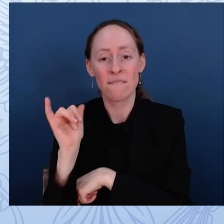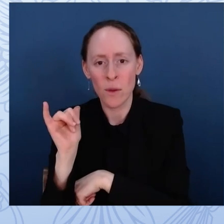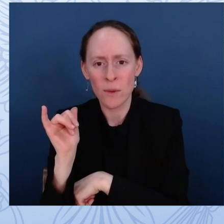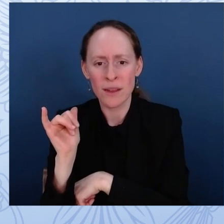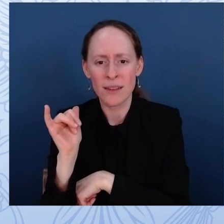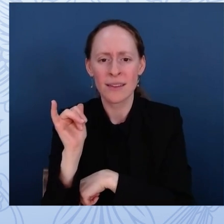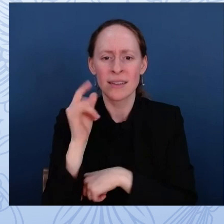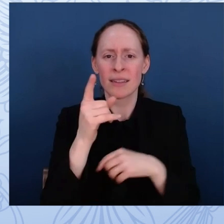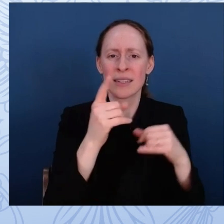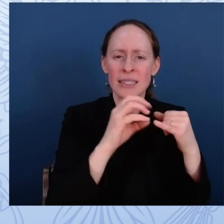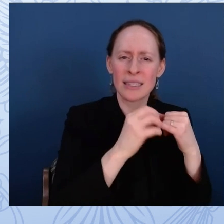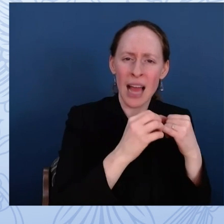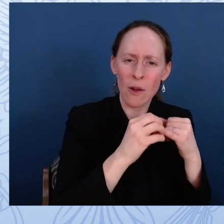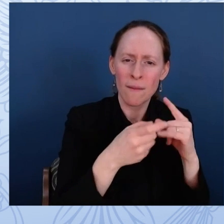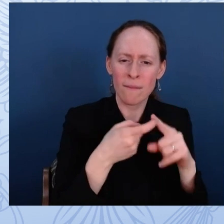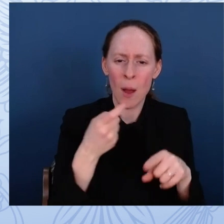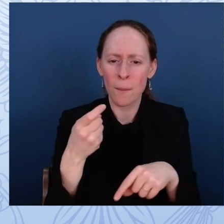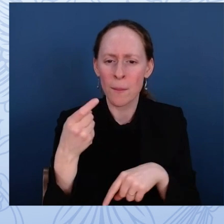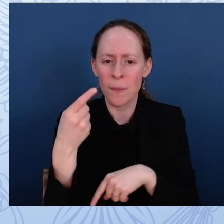the bing cherries that we saved from the summer,